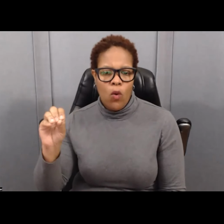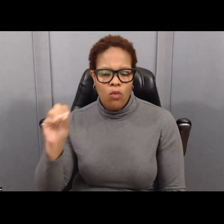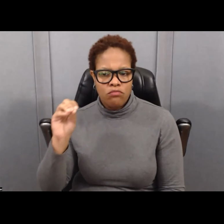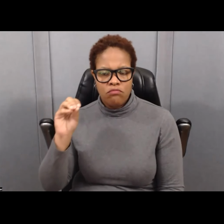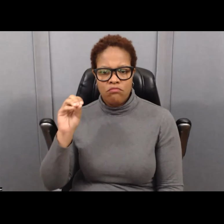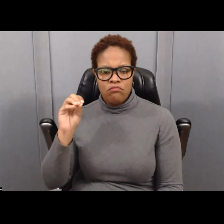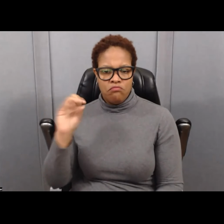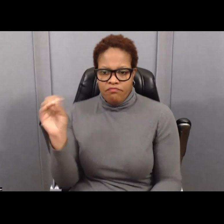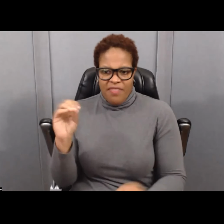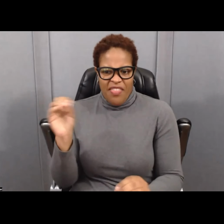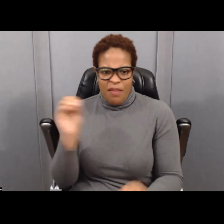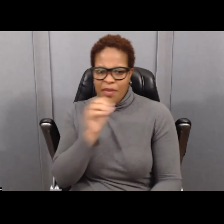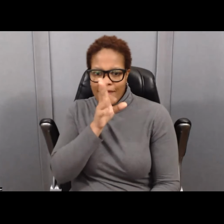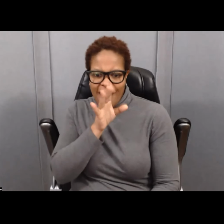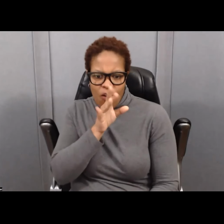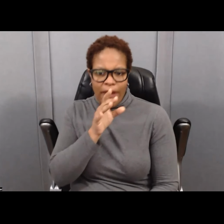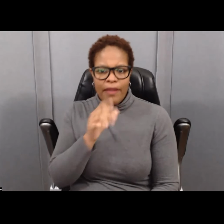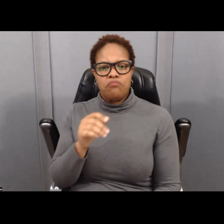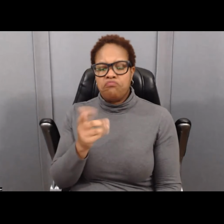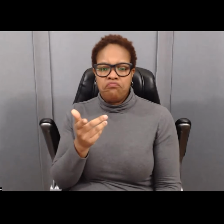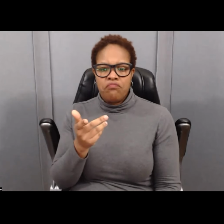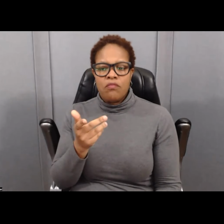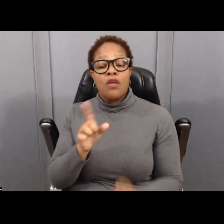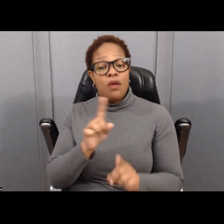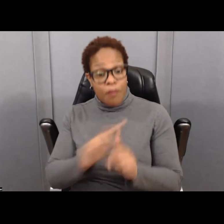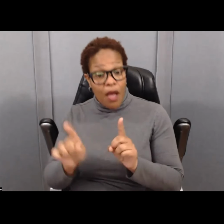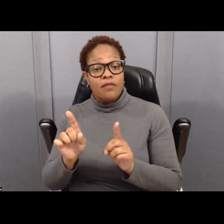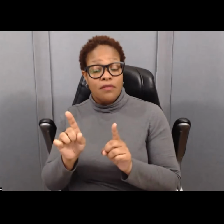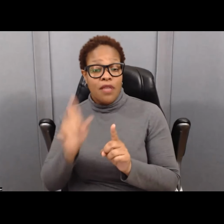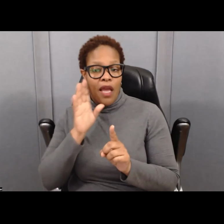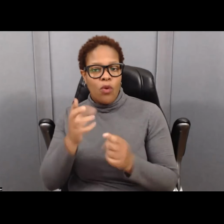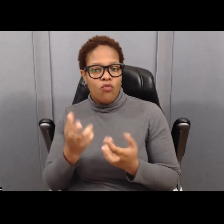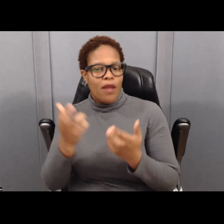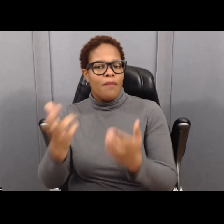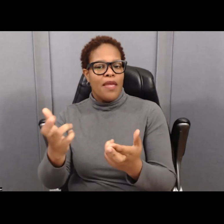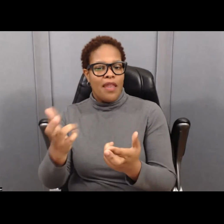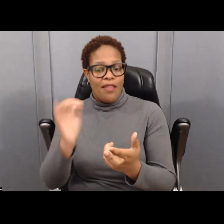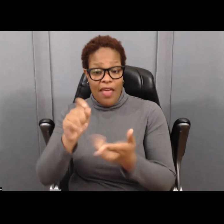there's nothing being narrated necessarily, although what I would recommend is that that writer always think about